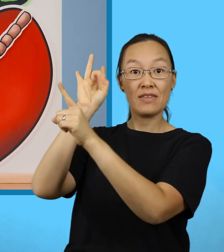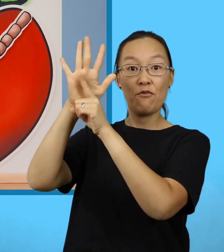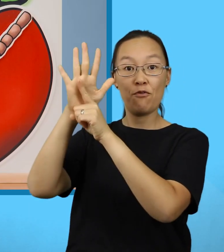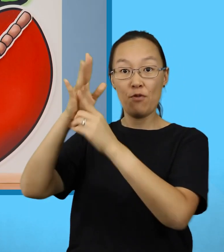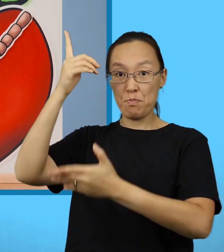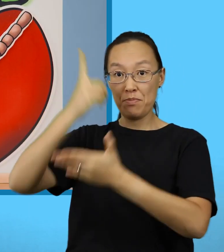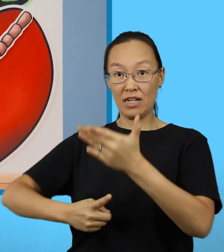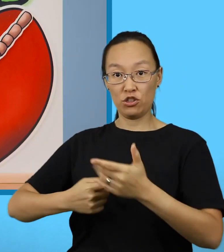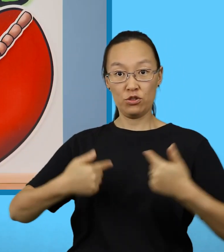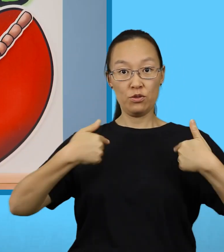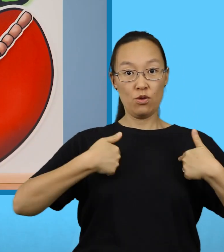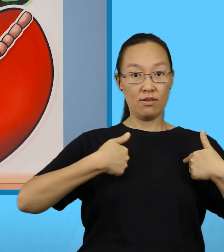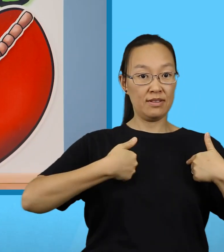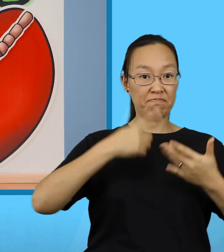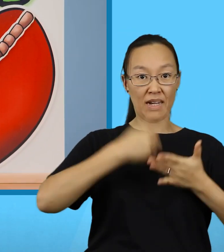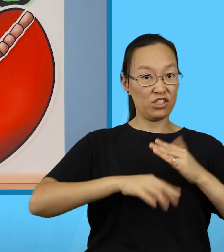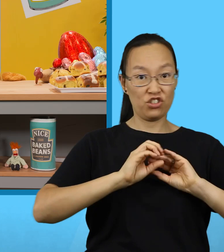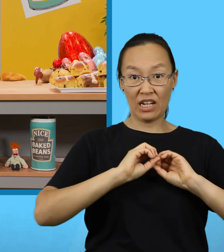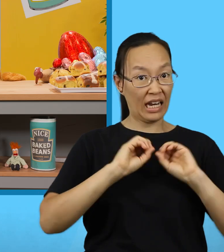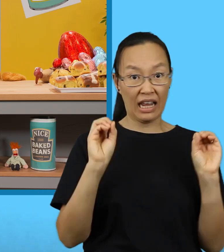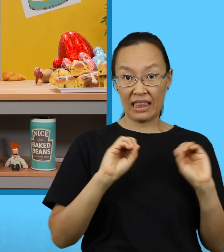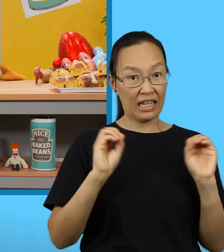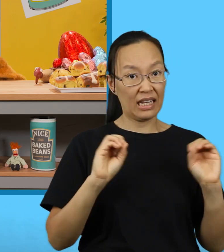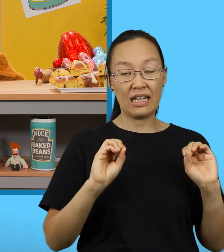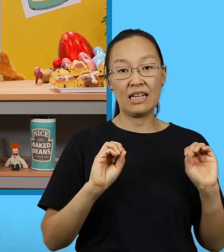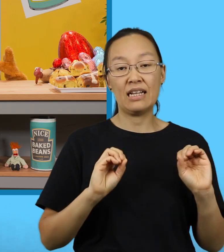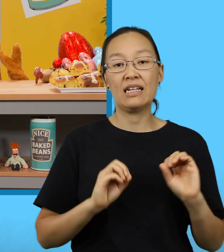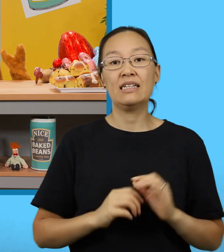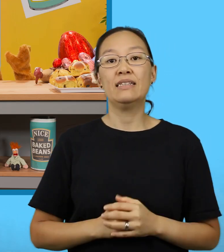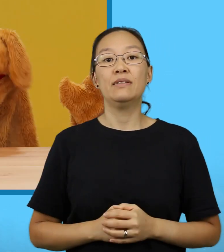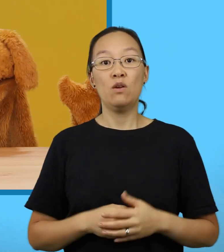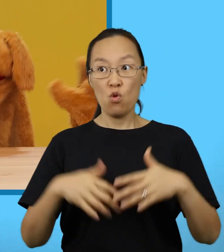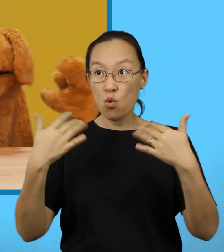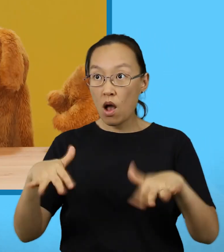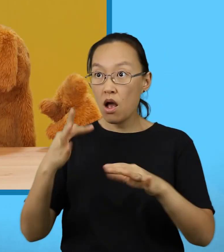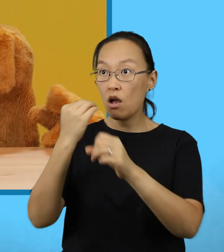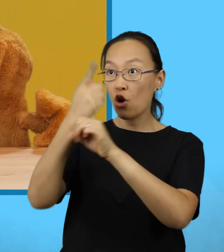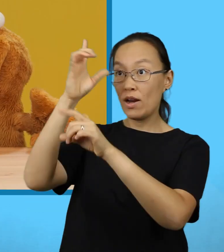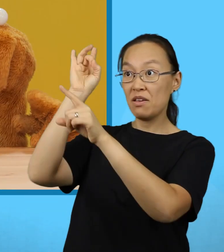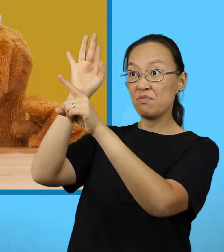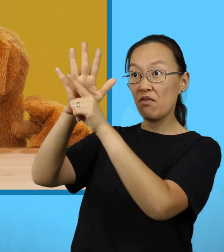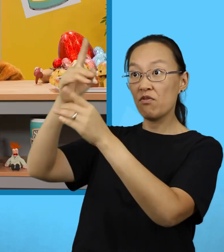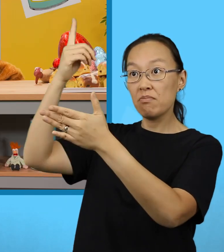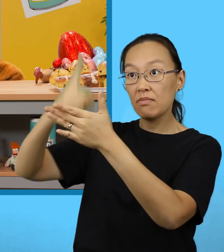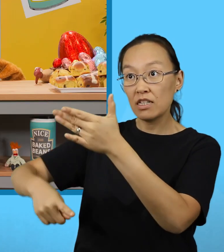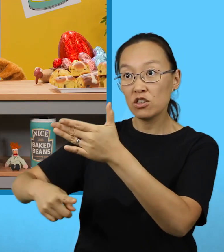for all those wrong and destructive things we have done. Wow. God himself paid the price? Yeah.